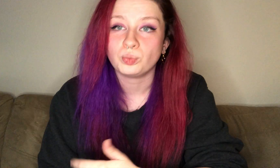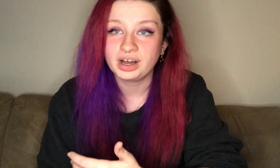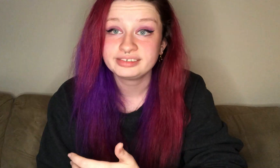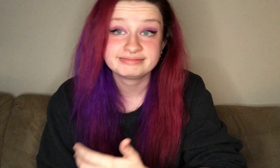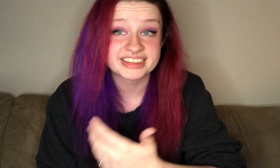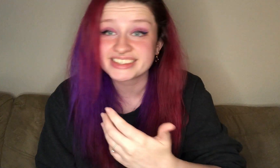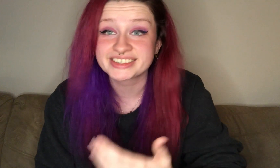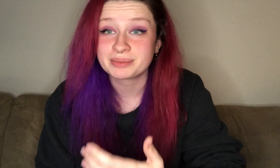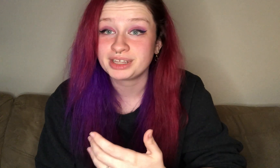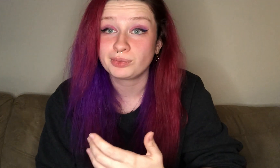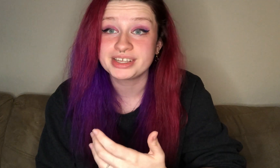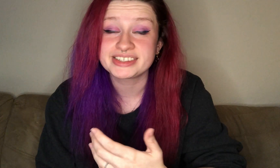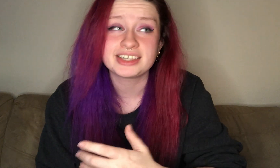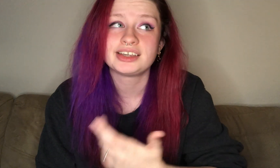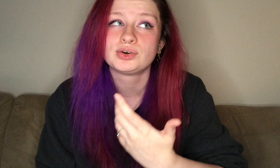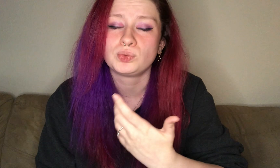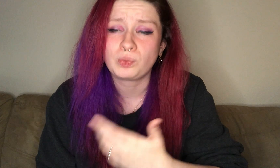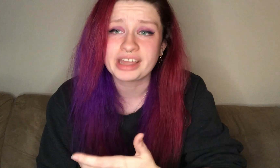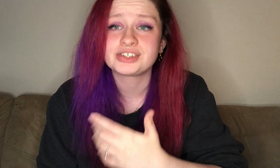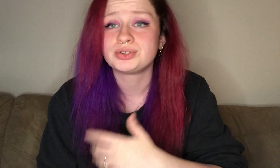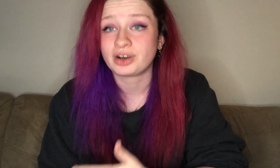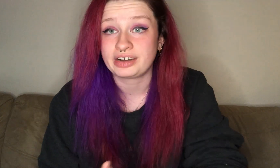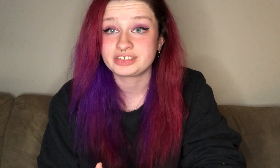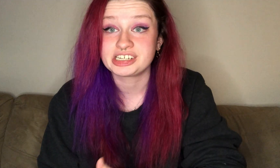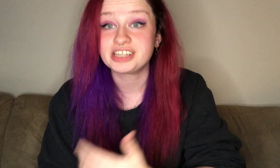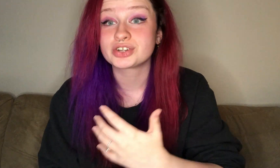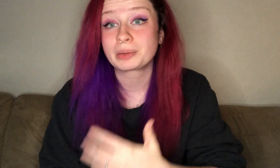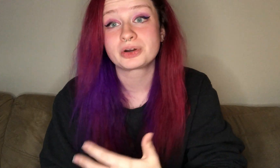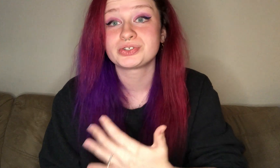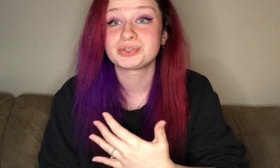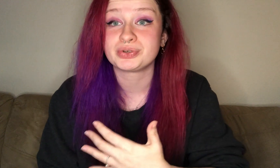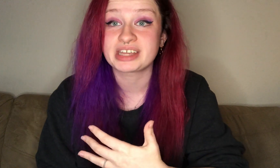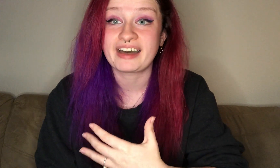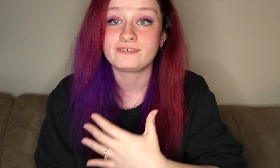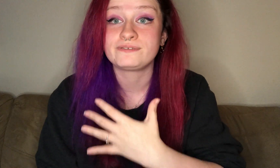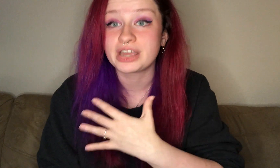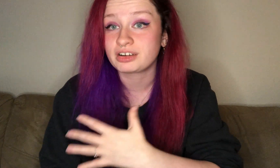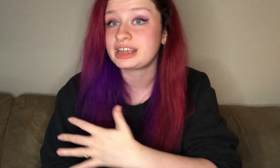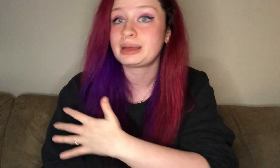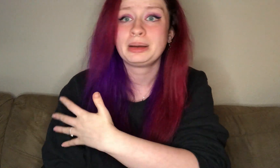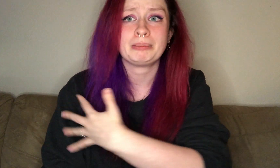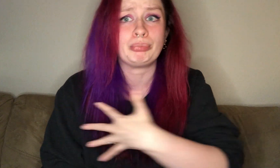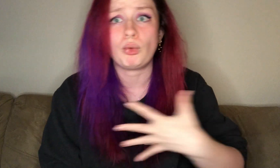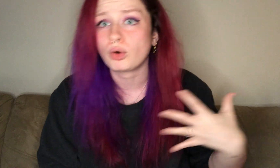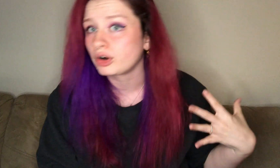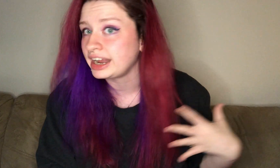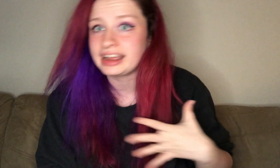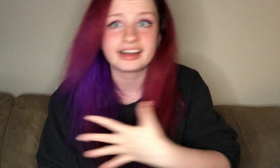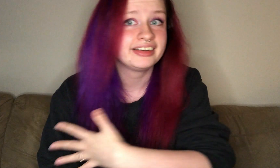one this is something we see way too often interpreters are supposed to have very boring